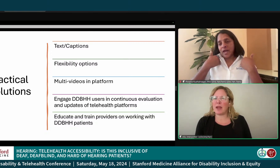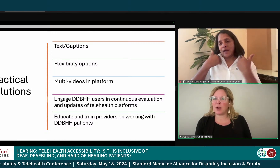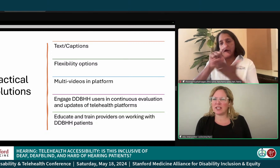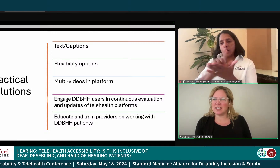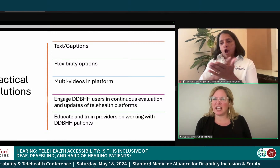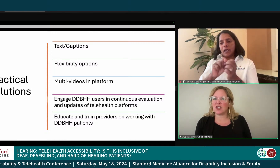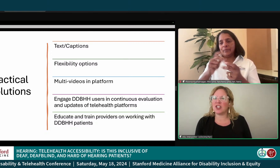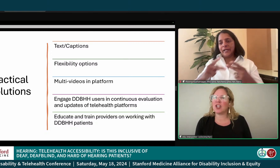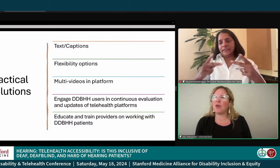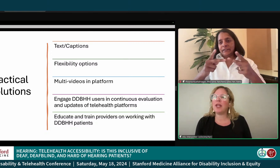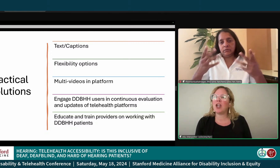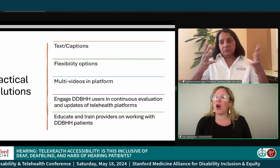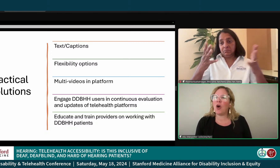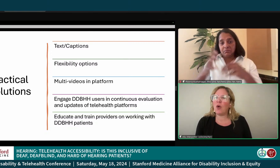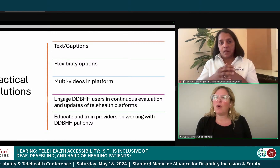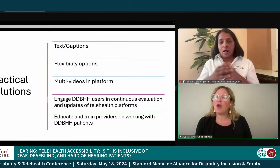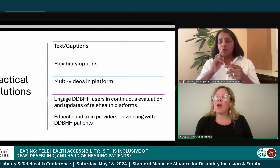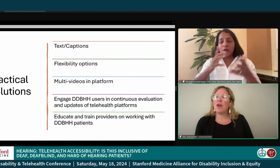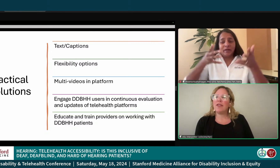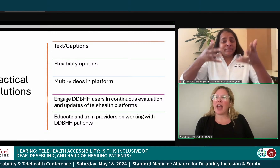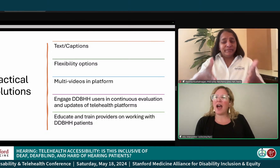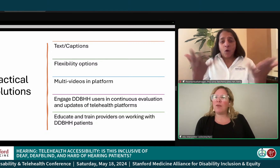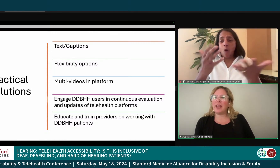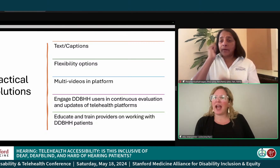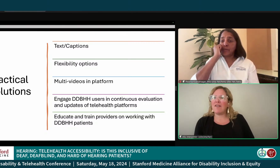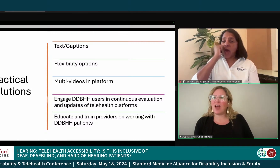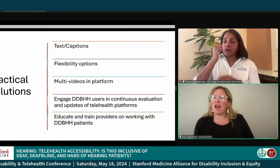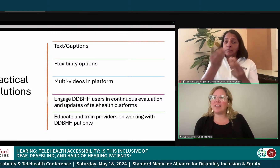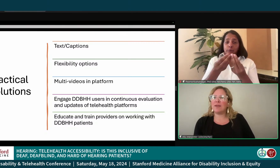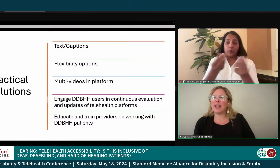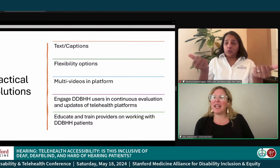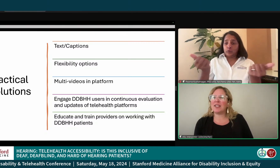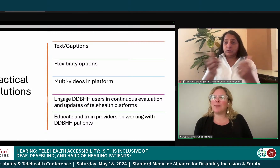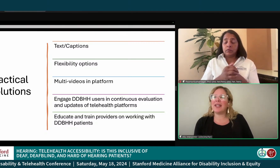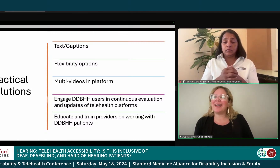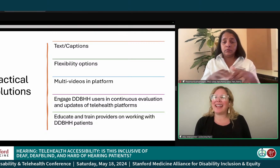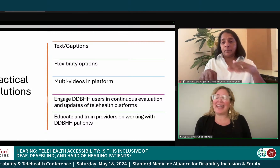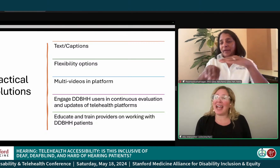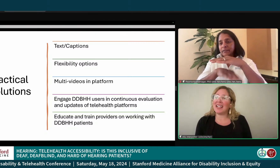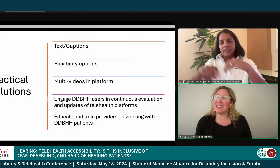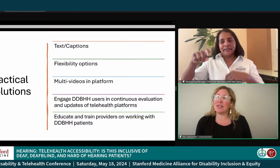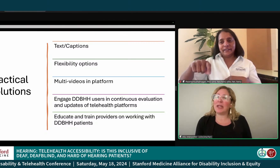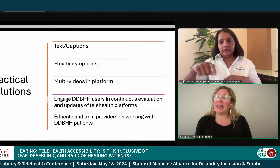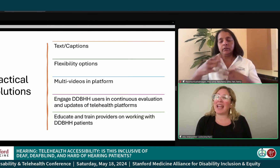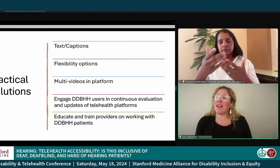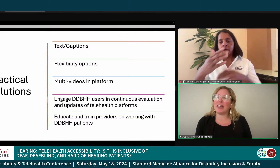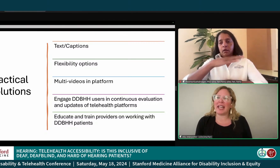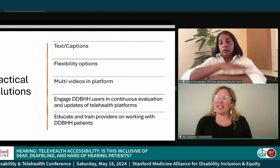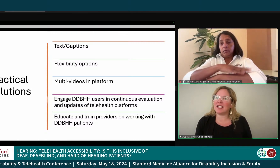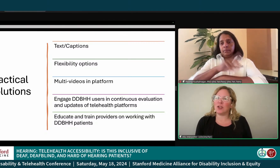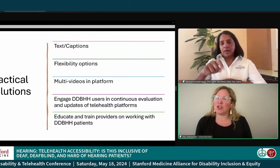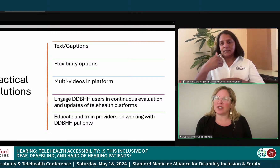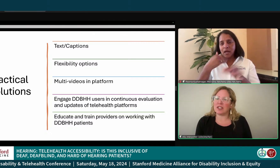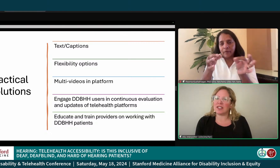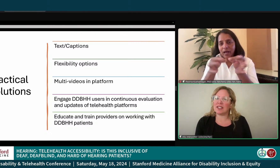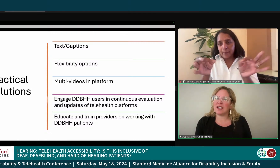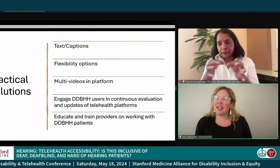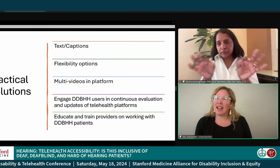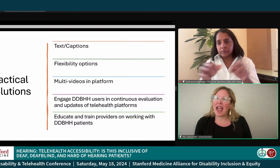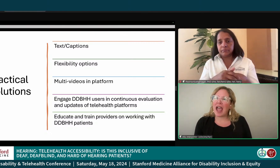my presentation. So we know that we have laws in place, but. Next, we need the everyday solutions,